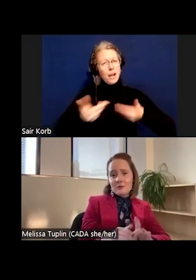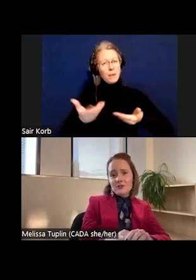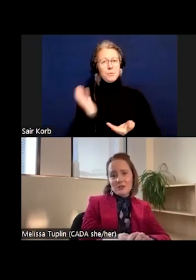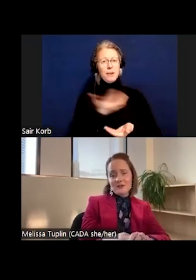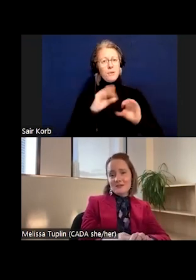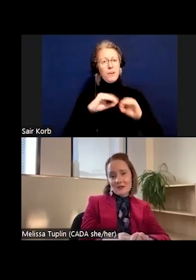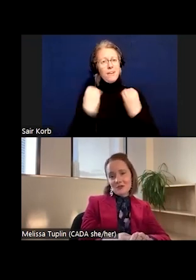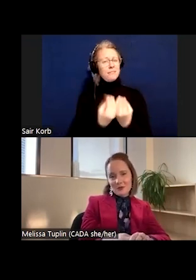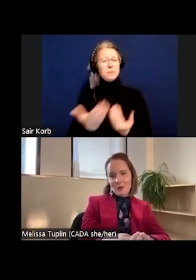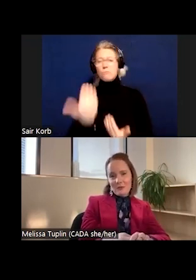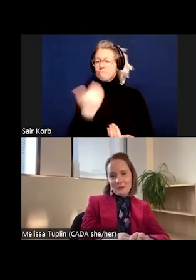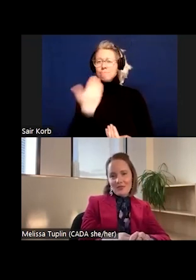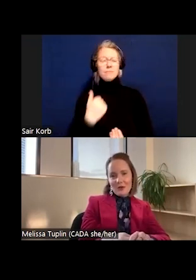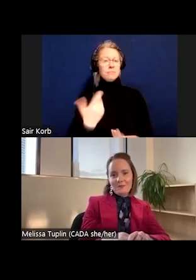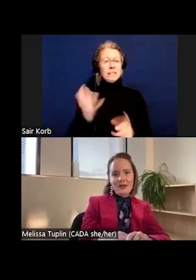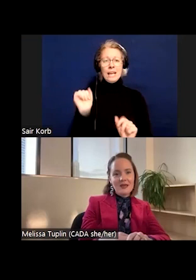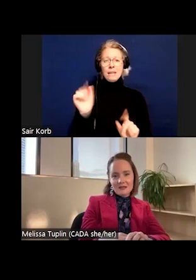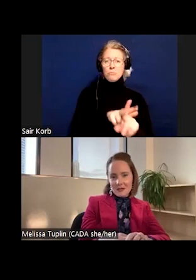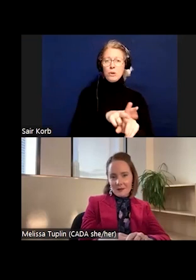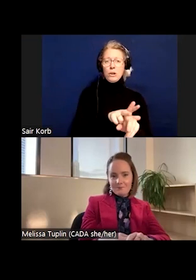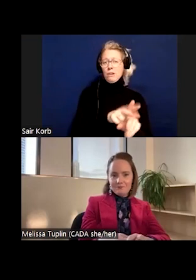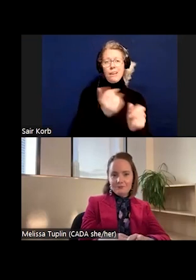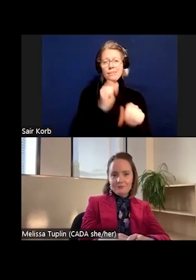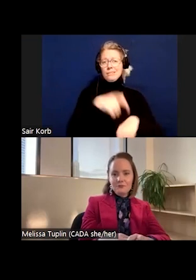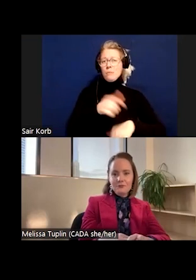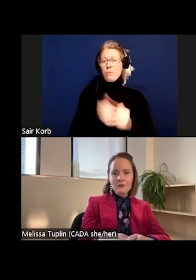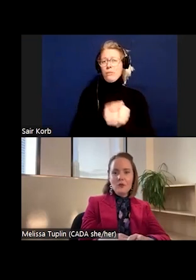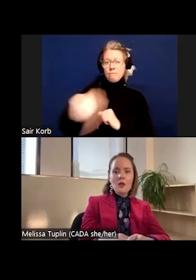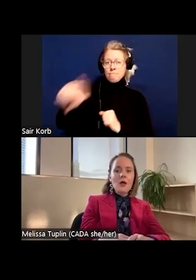reach out to schedule an appointment with them at any time.